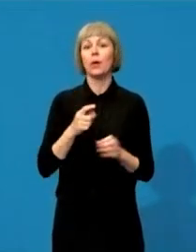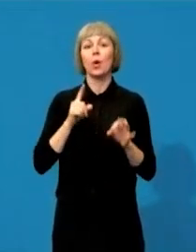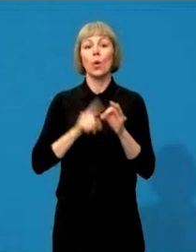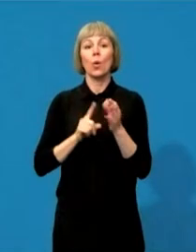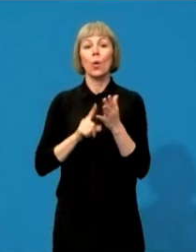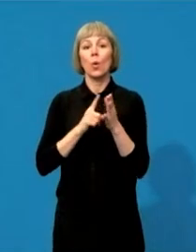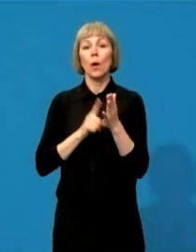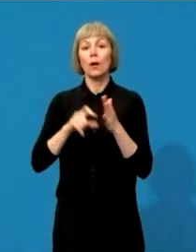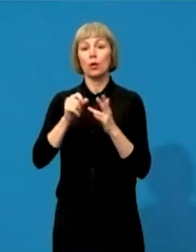Quaden, aged 16.